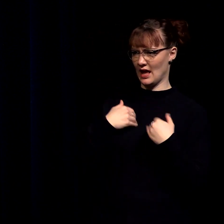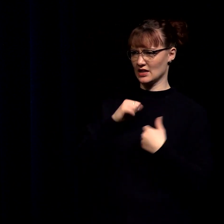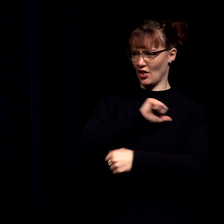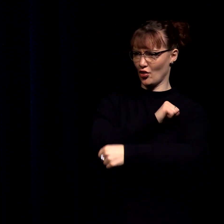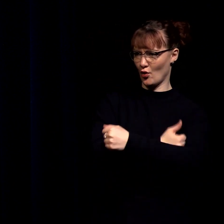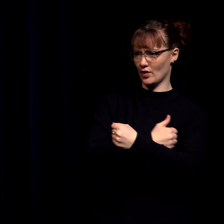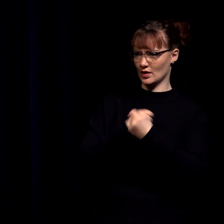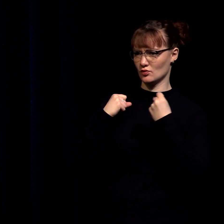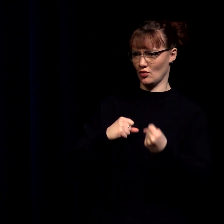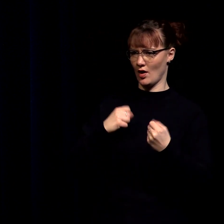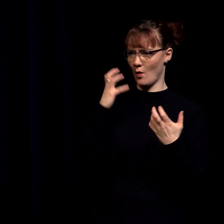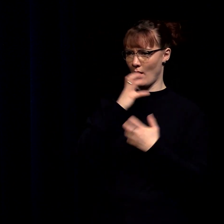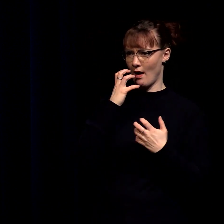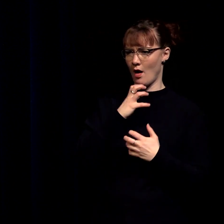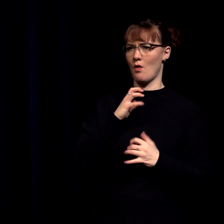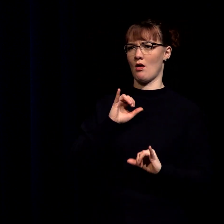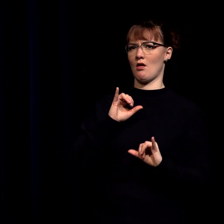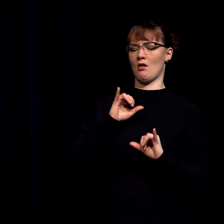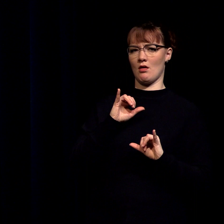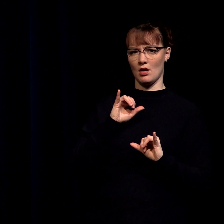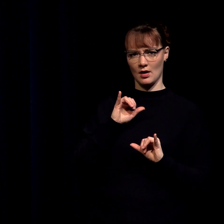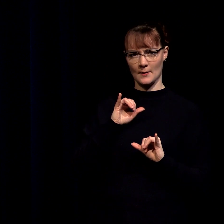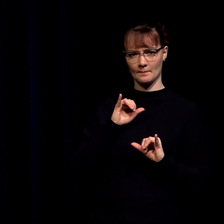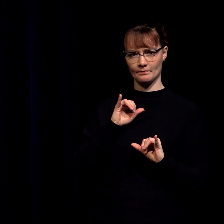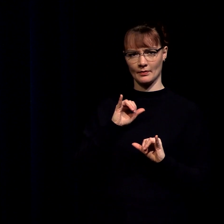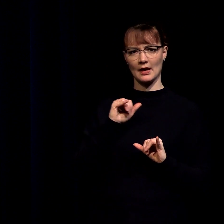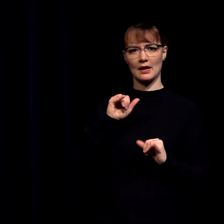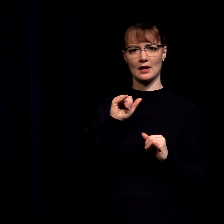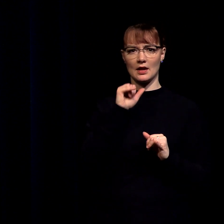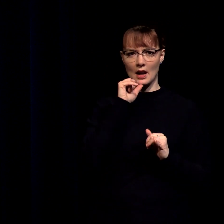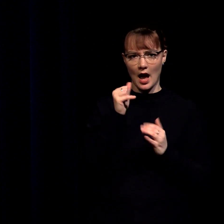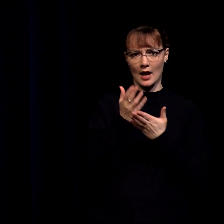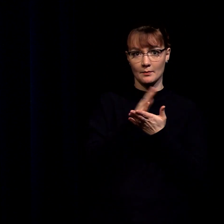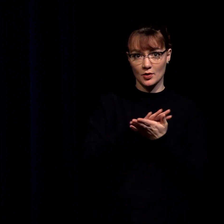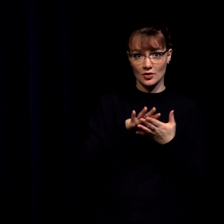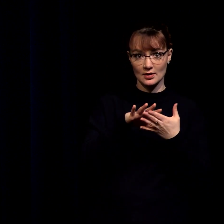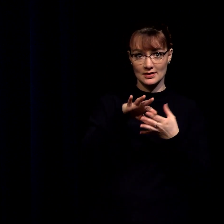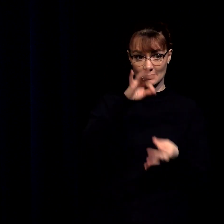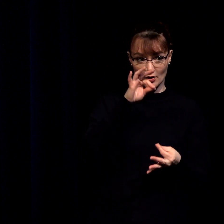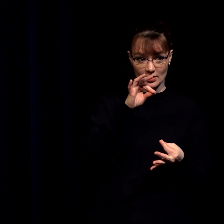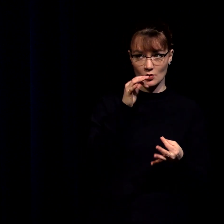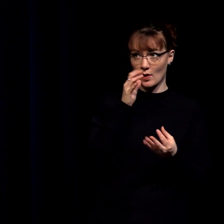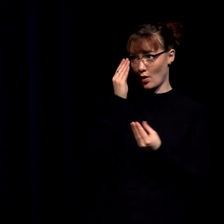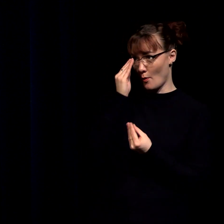it. Even the impure spirits, listen and submit to this person